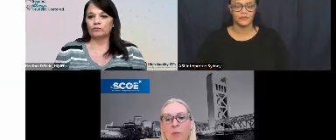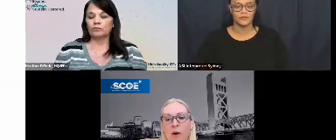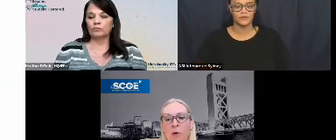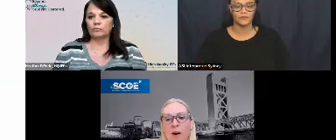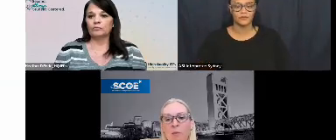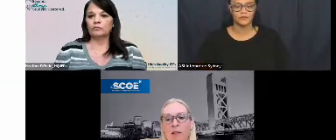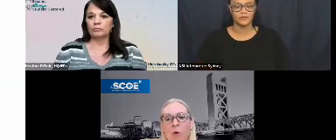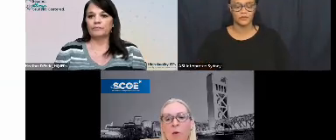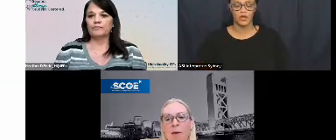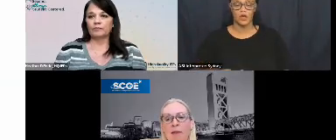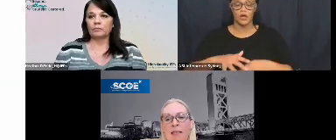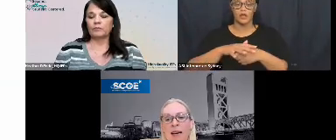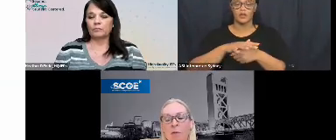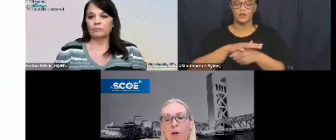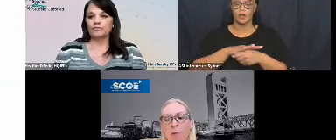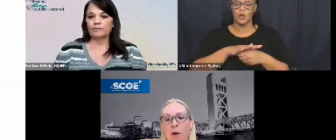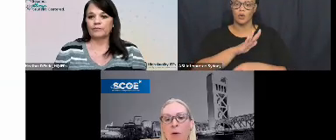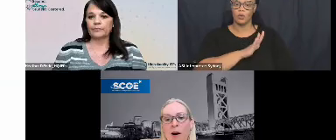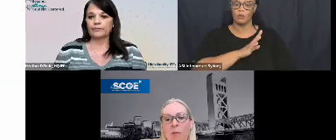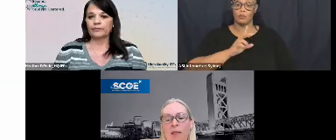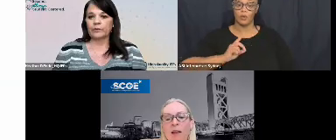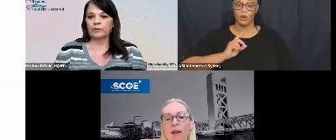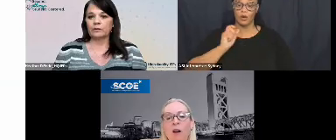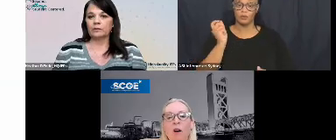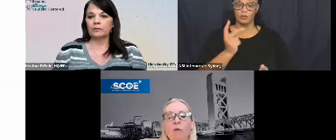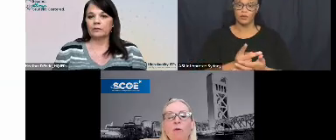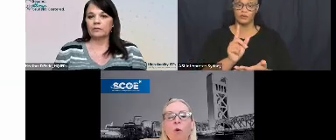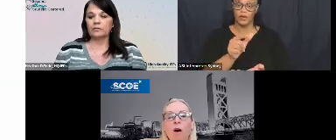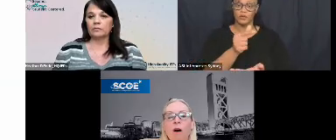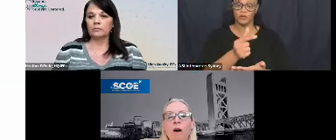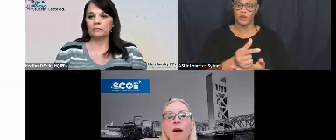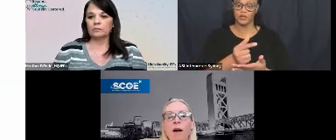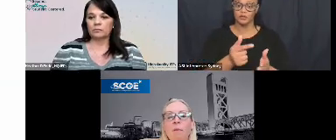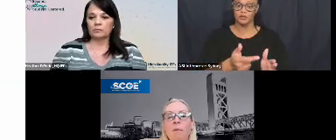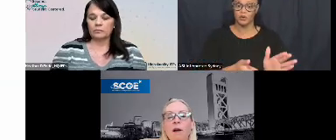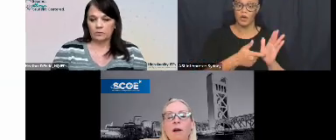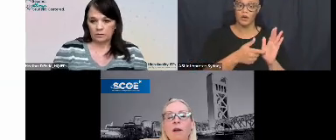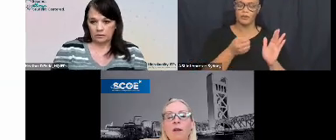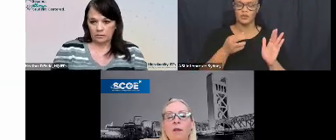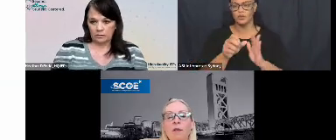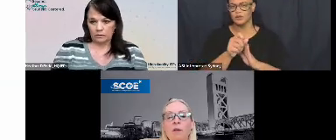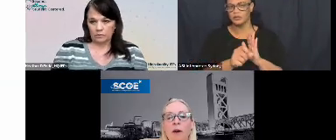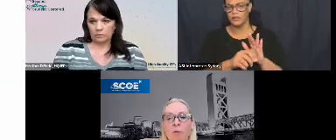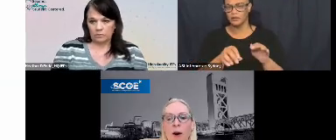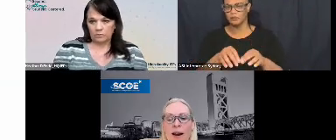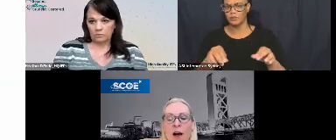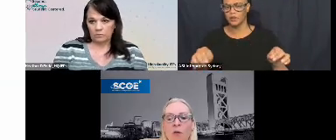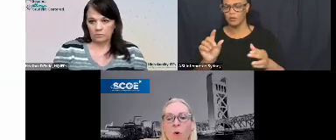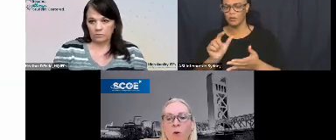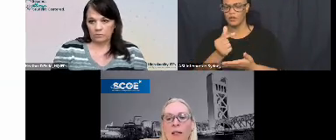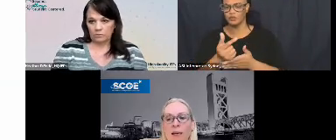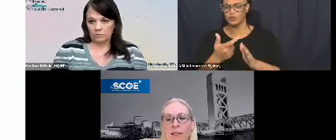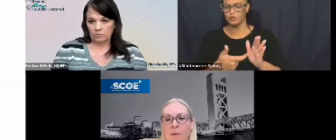graduation requirements or we mean the state diploma requirements for um right now the only